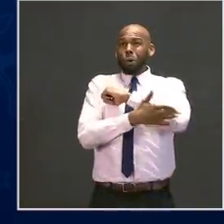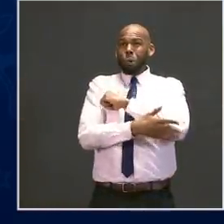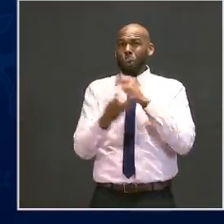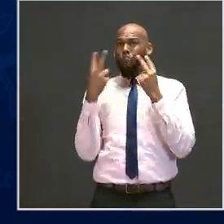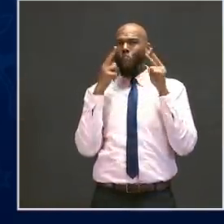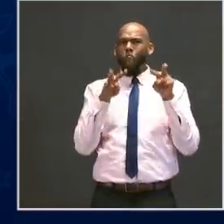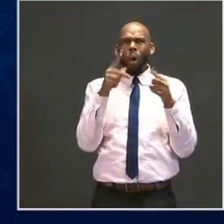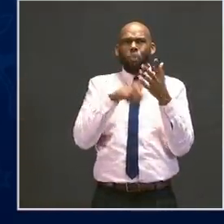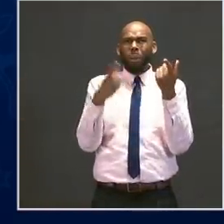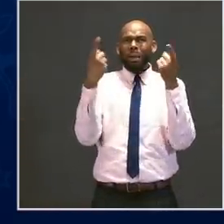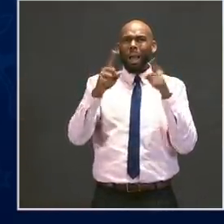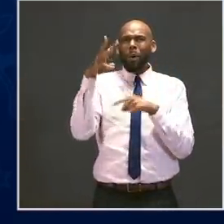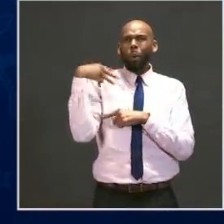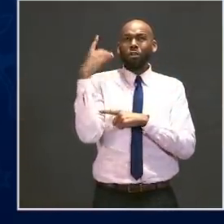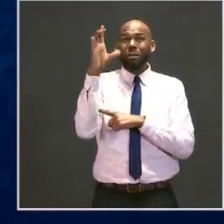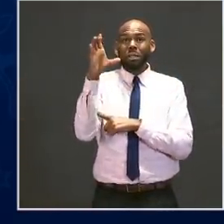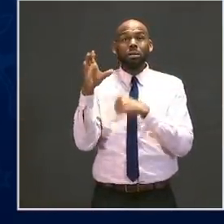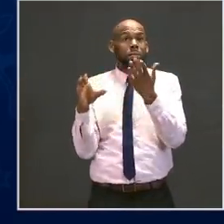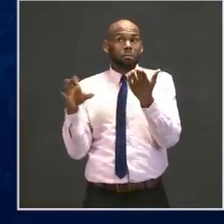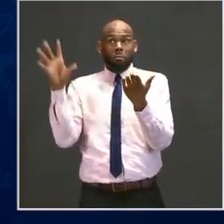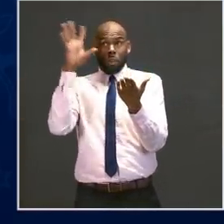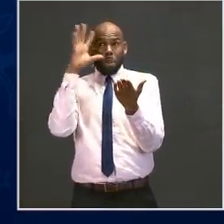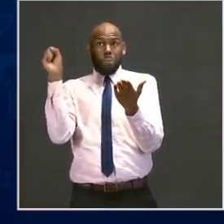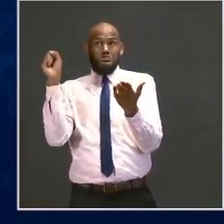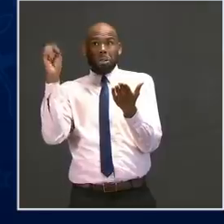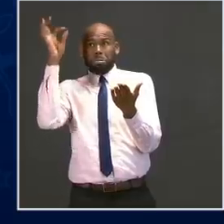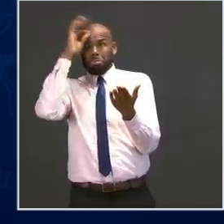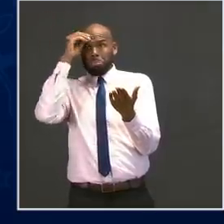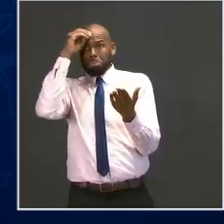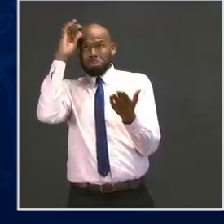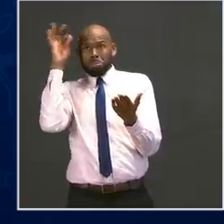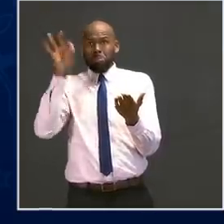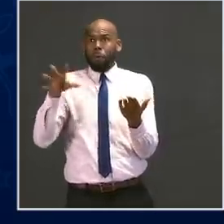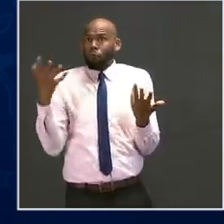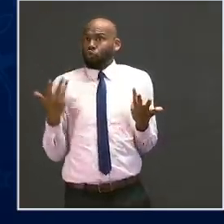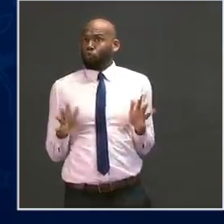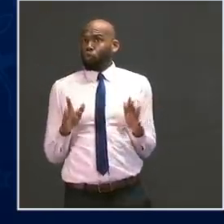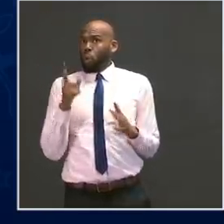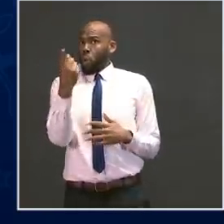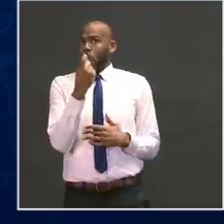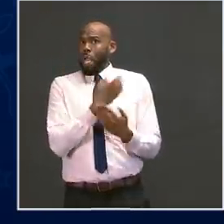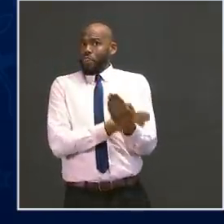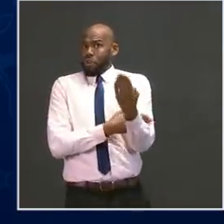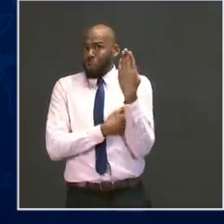Ms. Psaki: Well, he did weigh in, having -- when you asked him the question this morning. And he weighed in yesterday when --